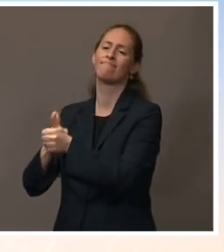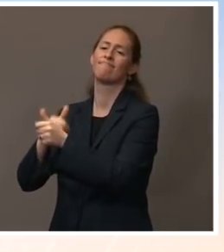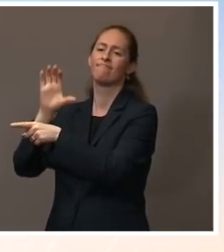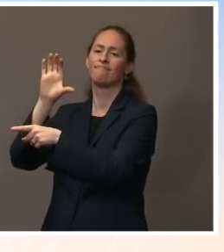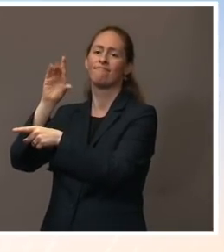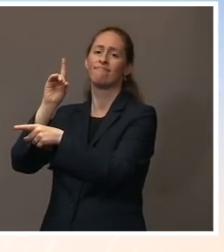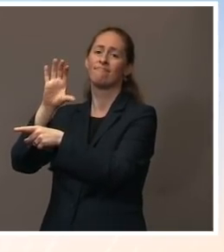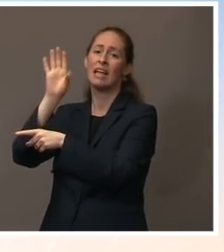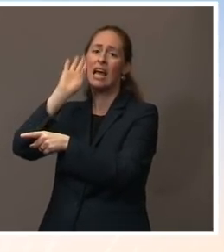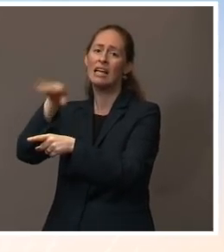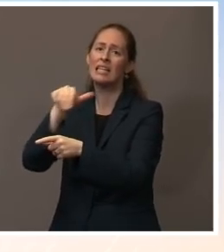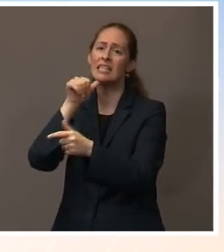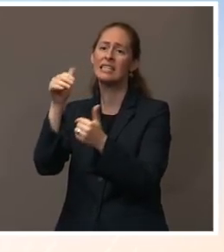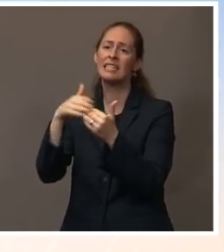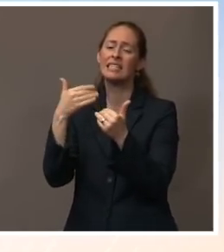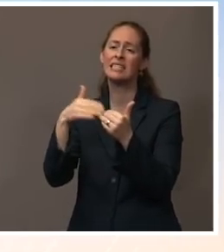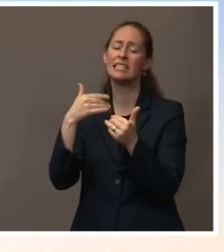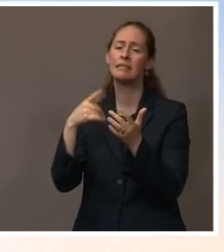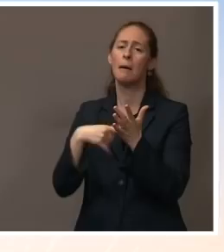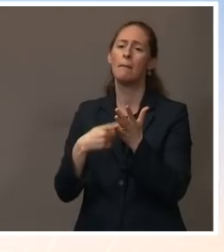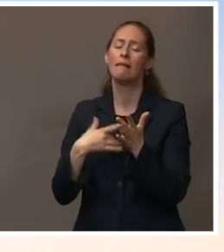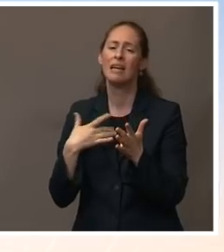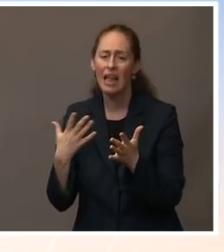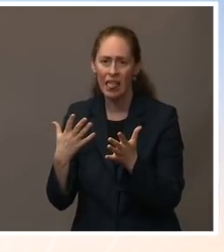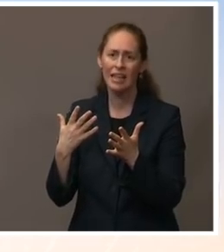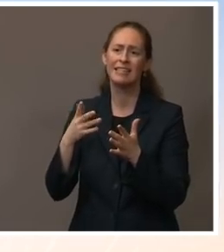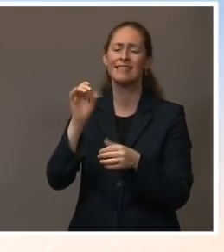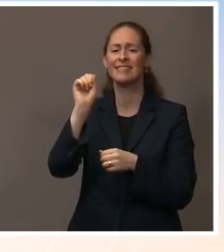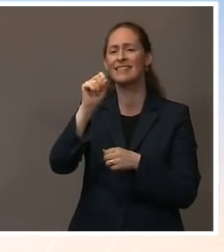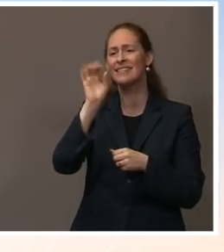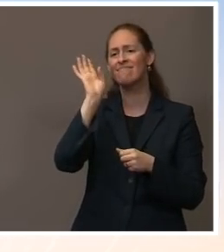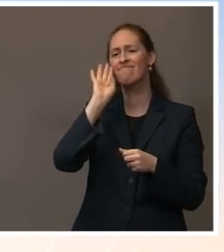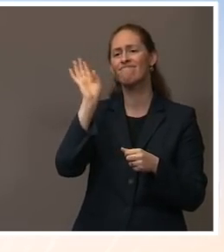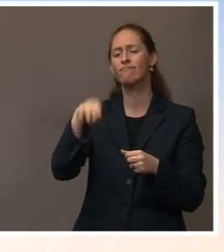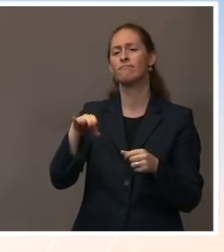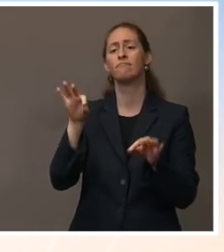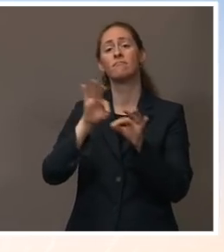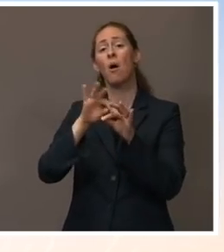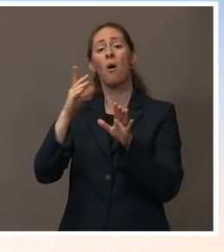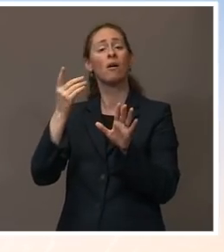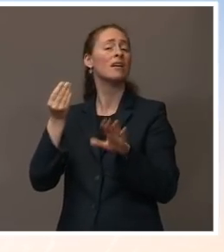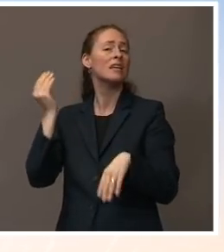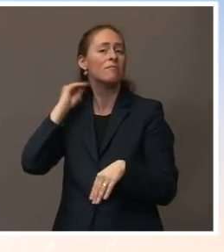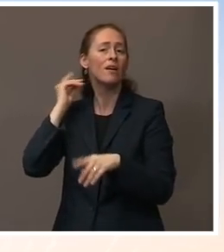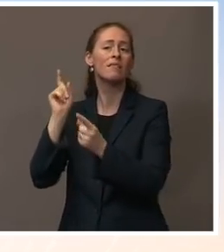And that means, you know, being mindful of social distancing, being mindful of where mask wearing